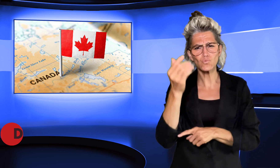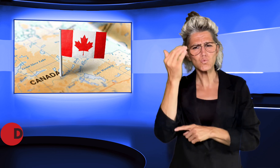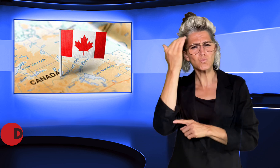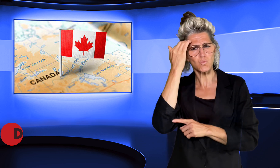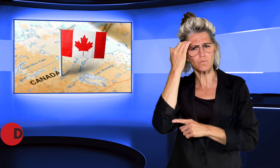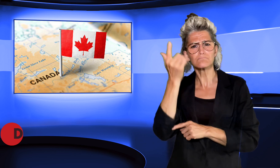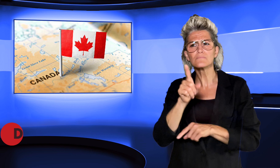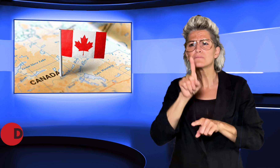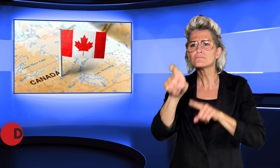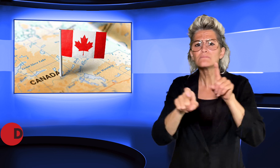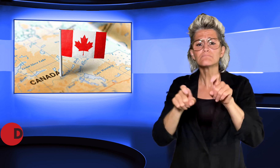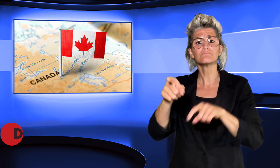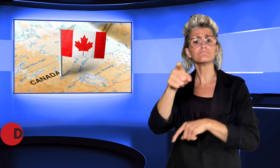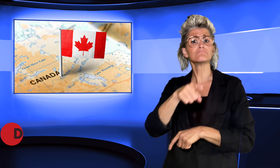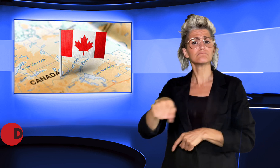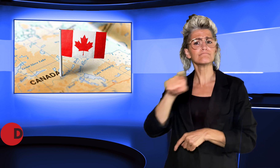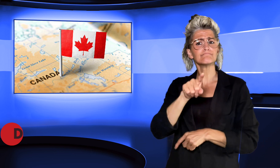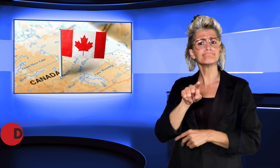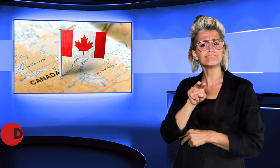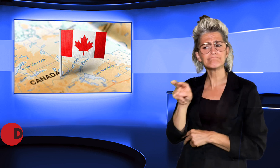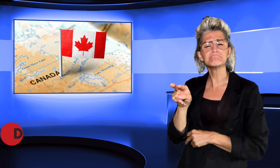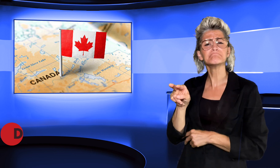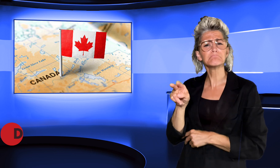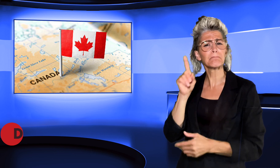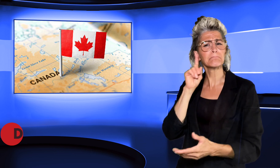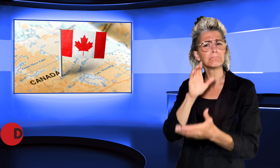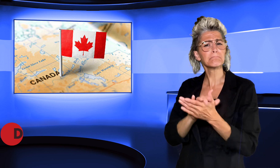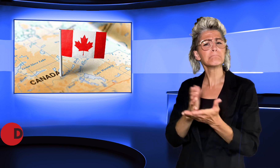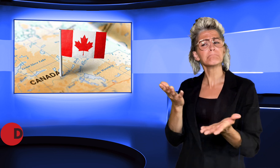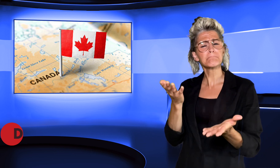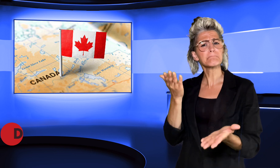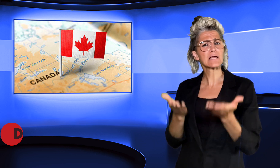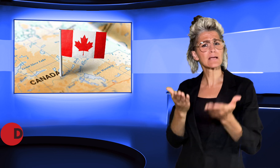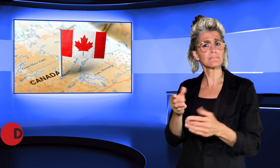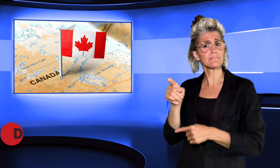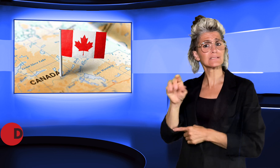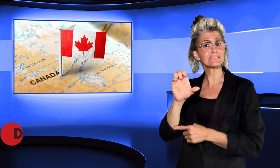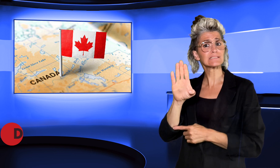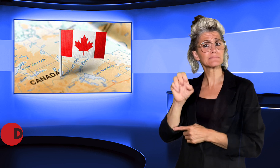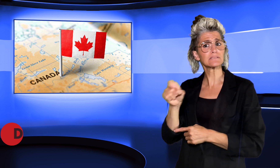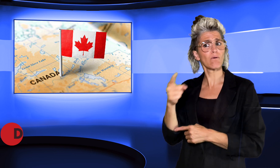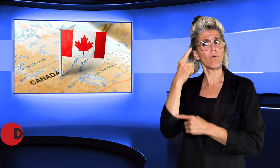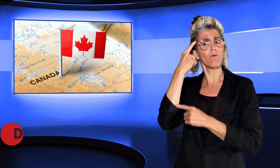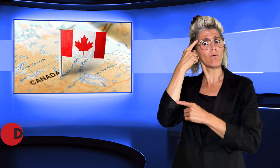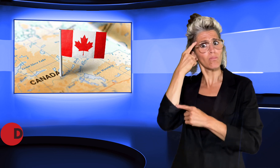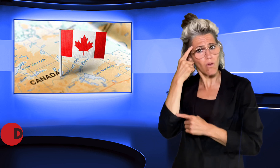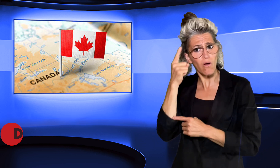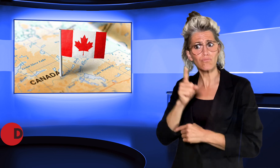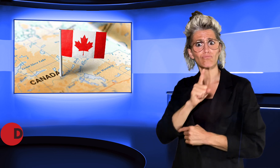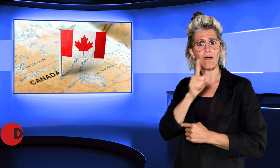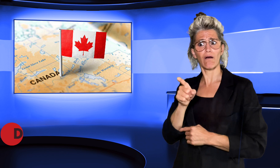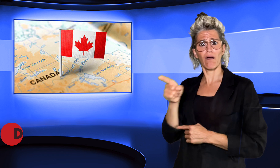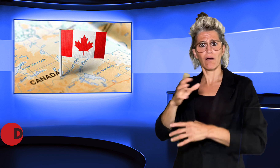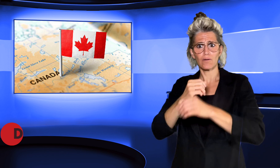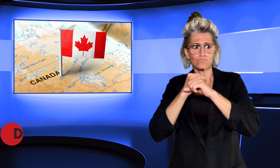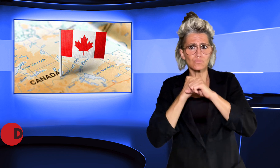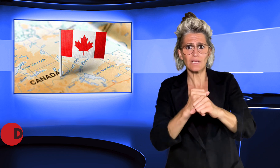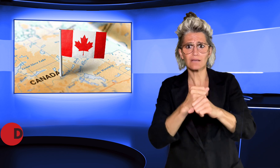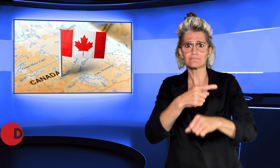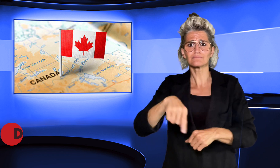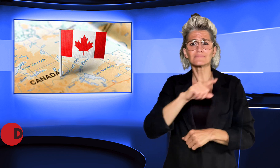that CBS may have thought they were protecting the right for Deaf people